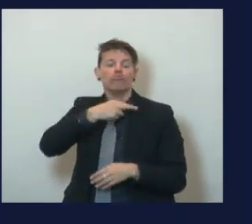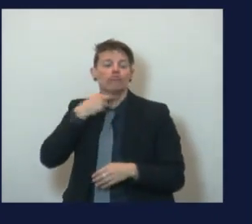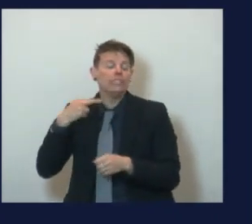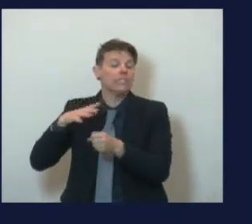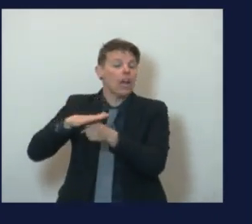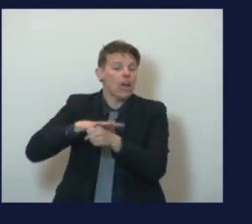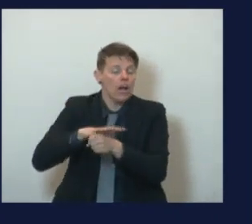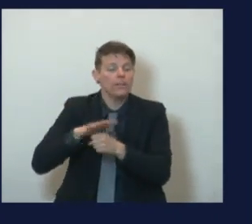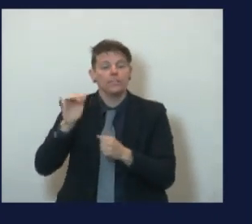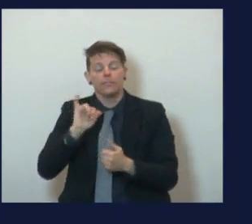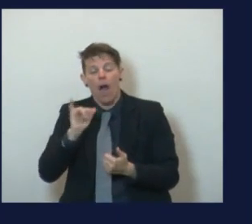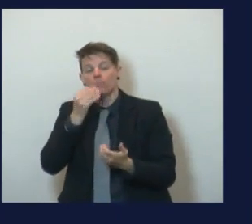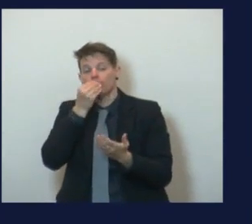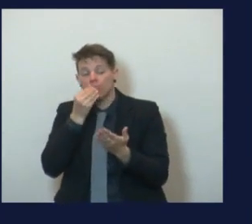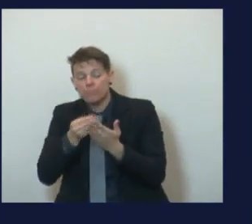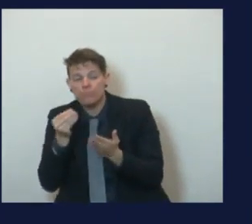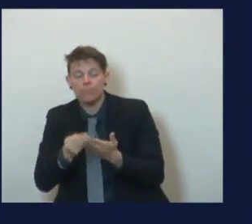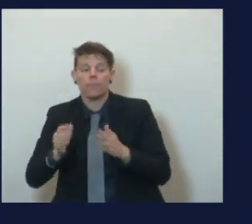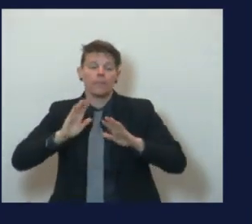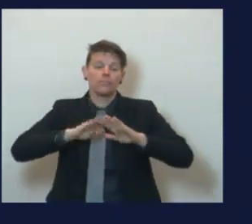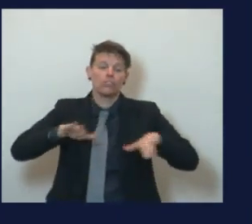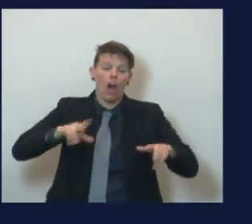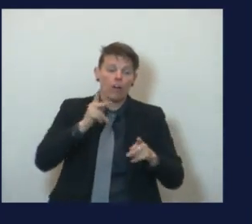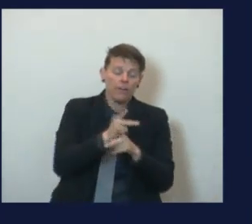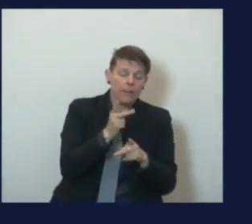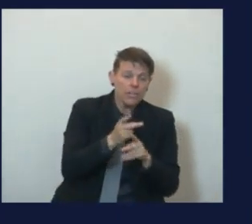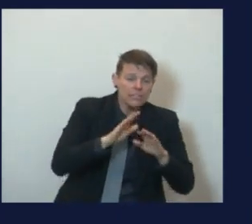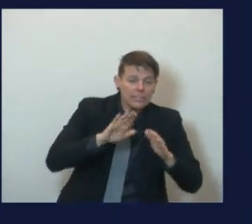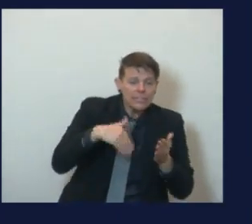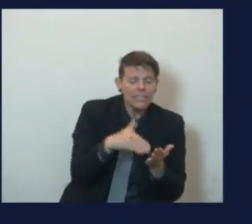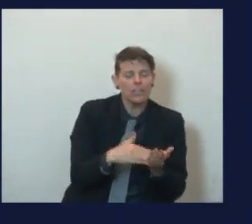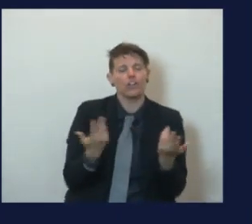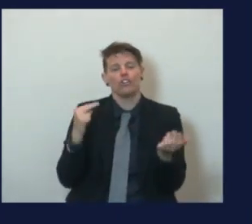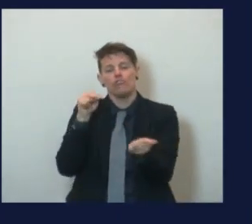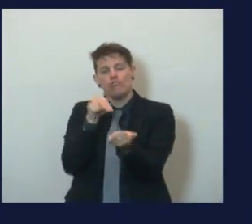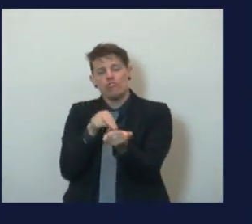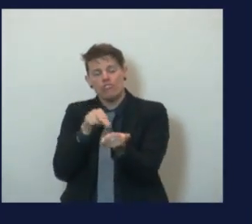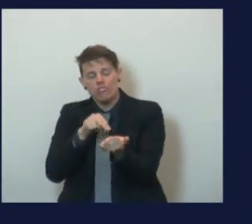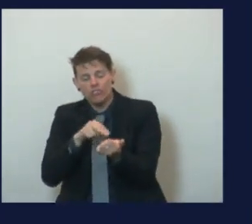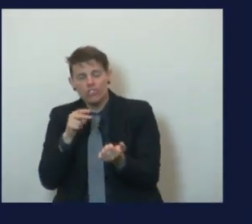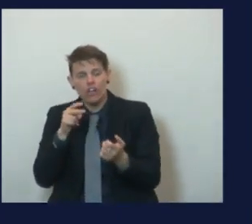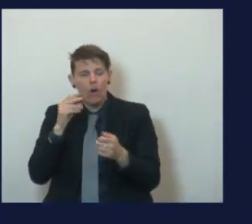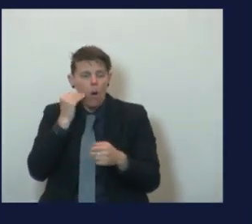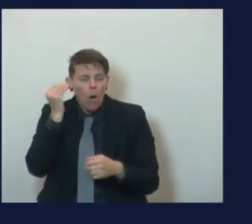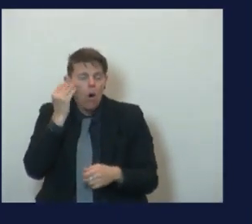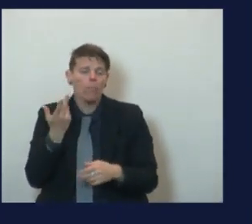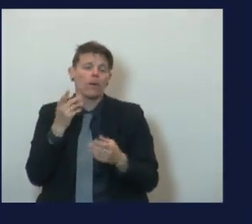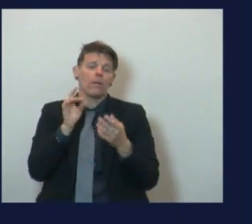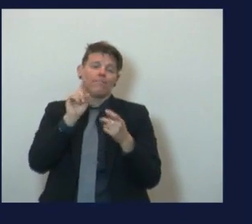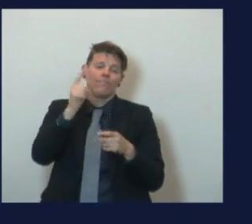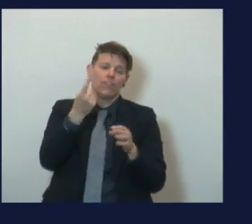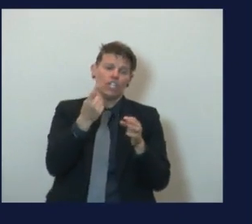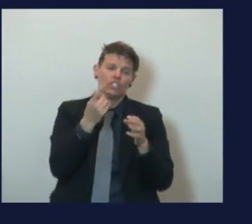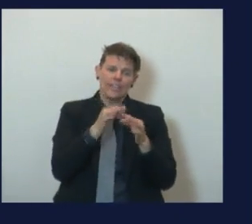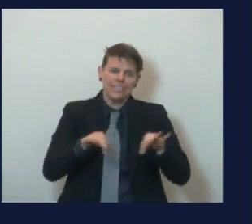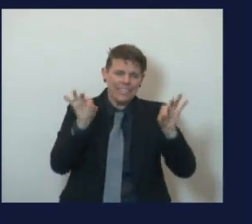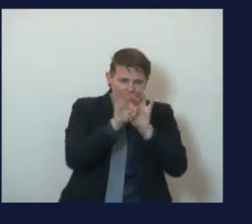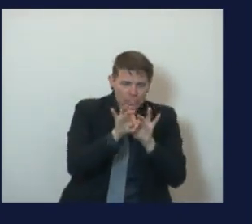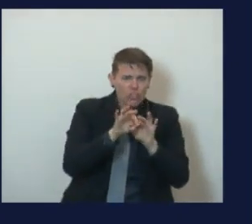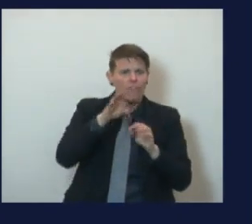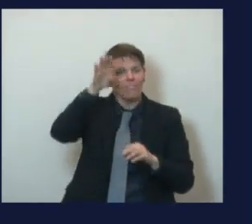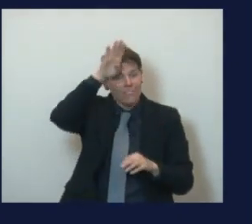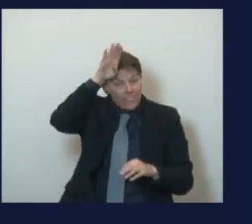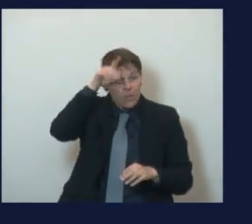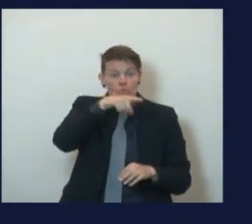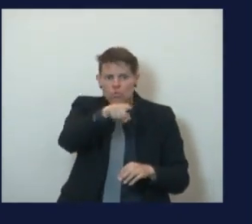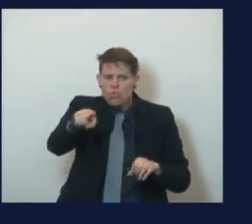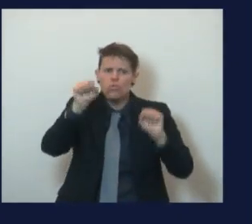WE ARE GOING TO KEEP EXPANDING OUT TO OUR HIGH-RISK AREAS LIKE GROCERY STORE WORKERS, CHILDCARE CENTERS, NURSING HOMES AND THE LIKE.